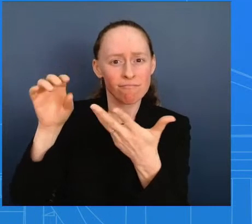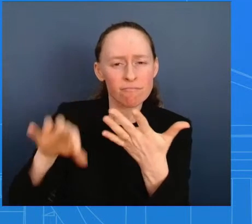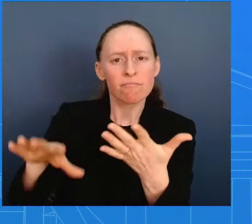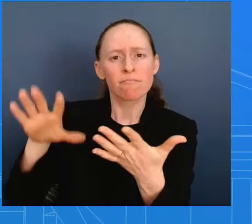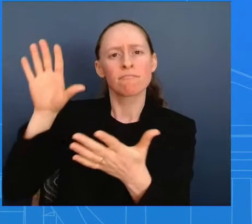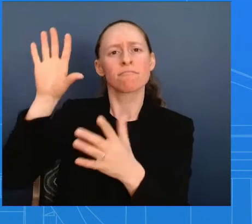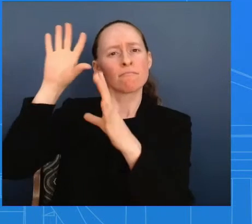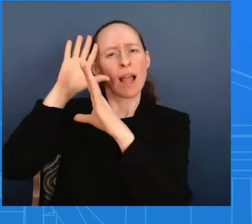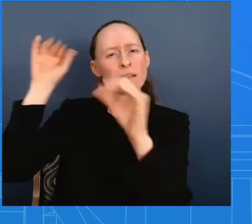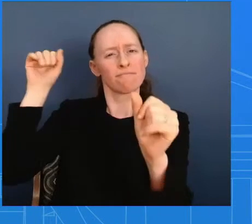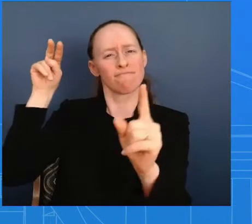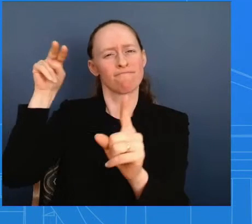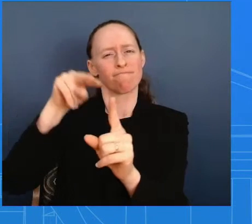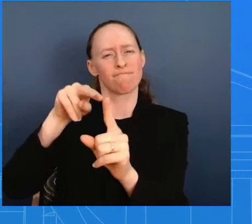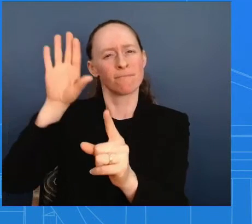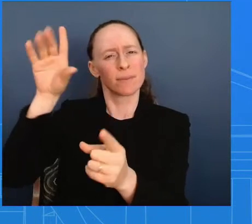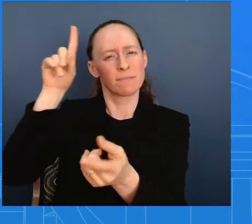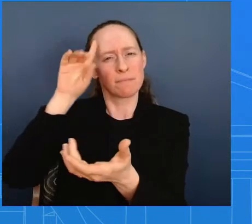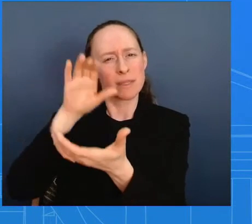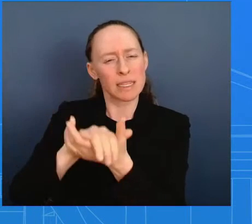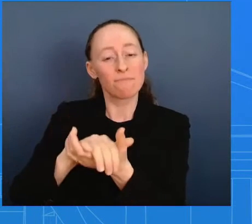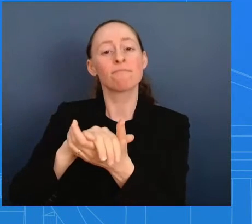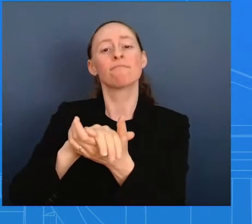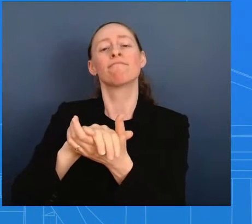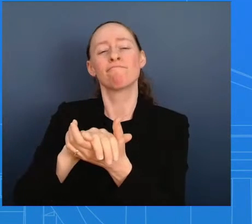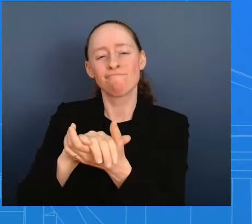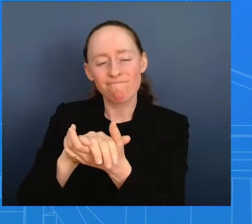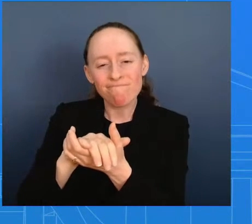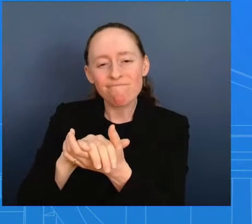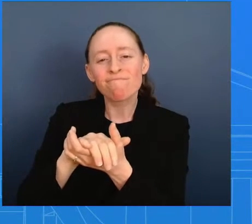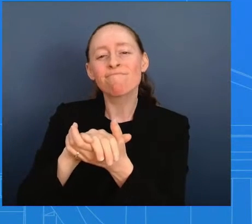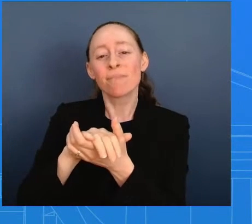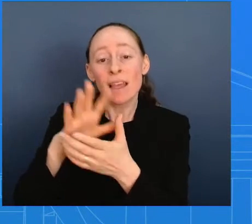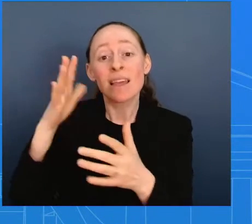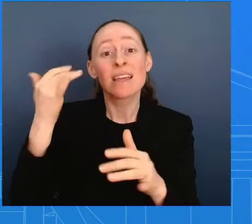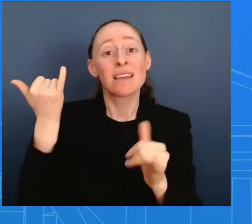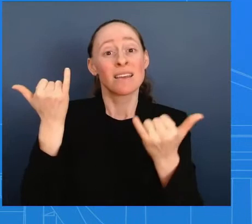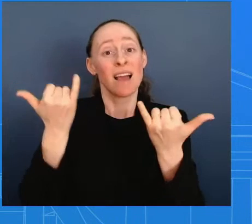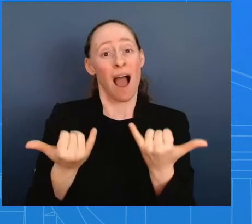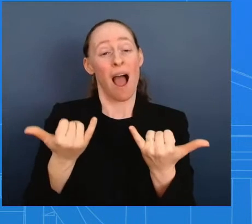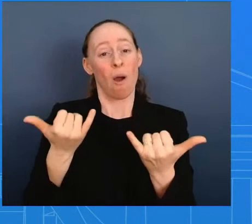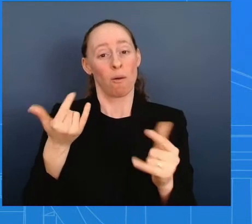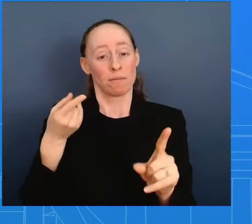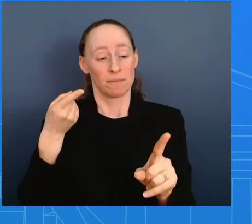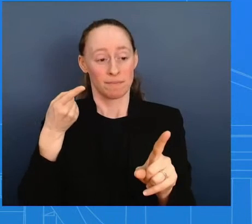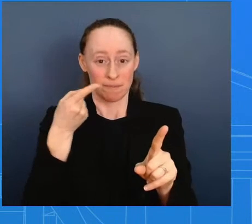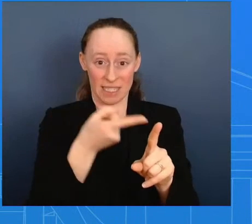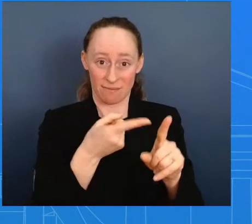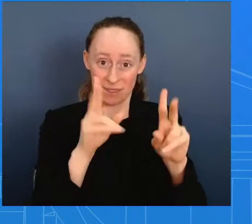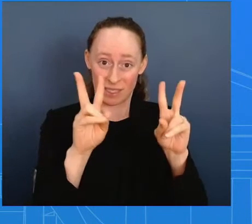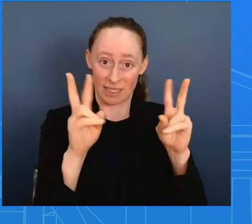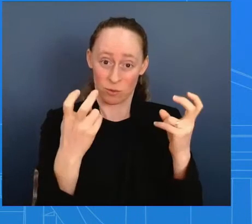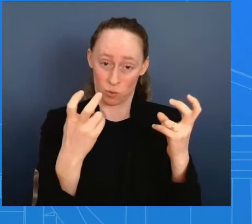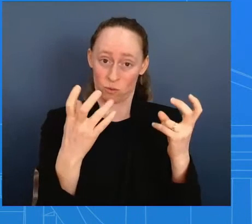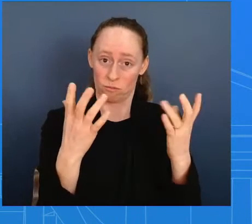that is both simple and complex. It is simple because Hamas is an evil terrorist organization that needs to be defeated, period.